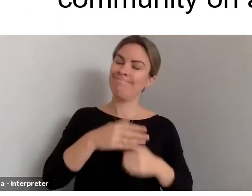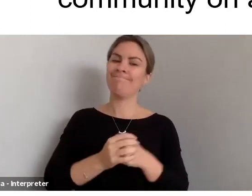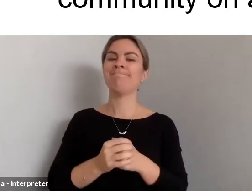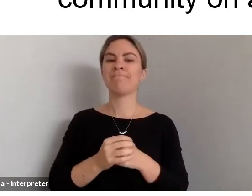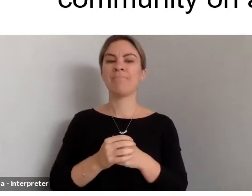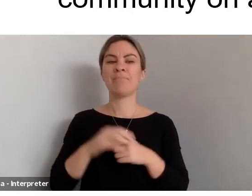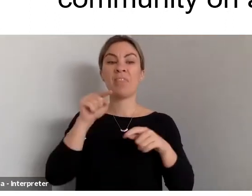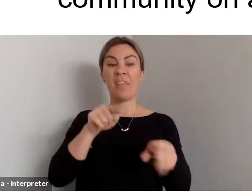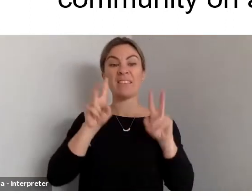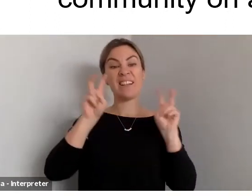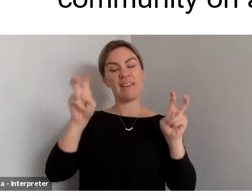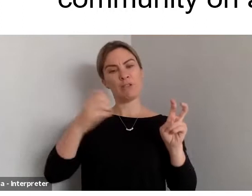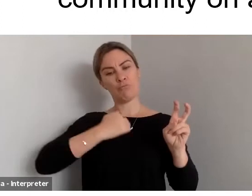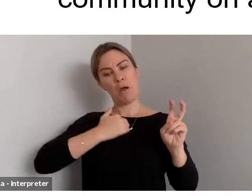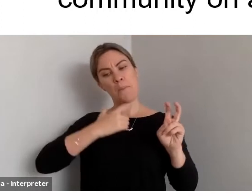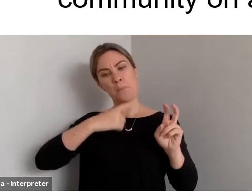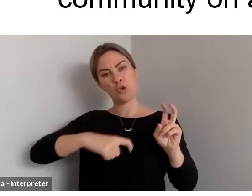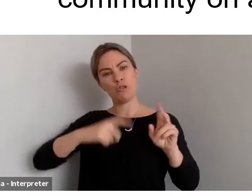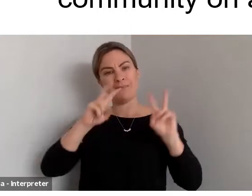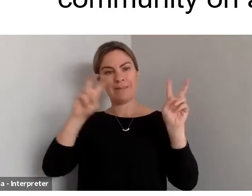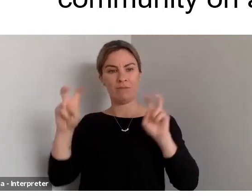own personal definition.